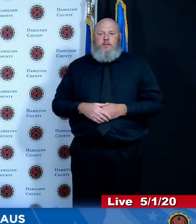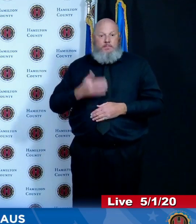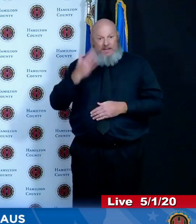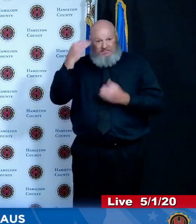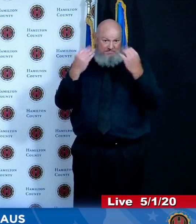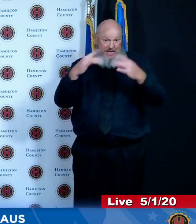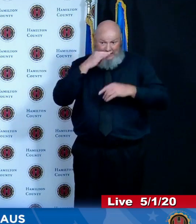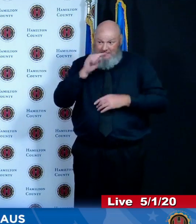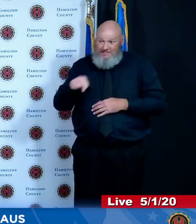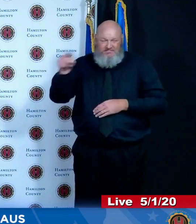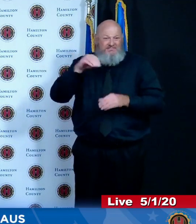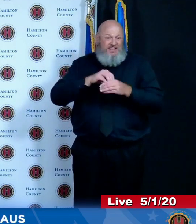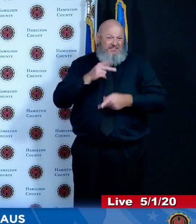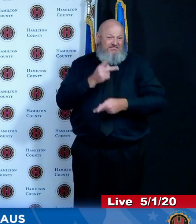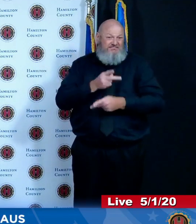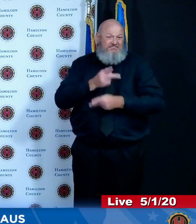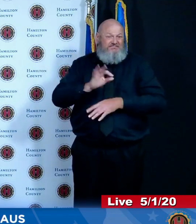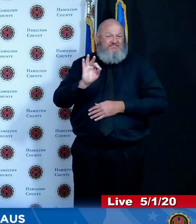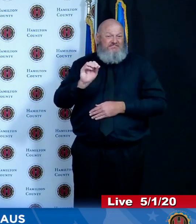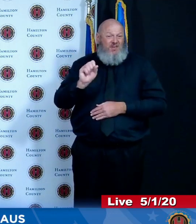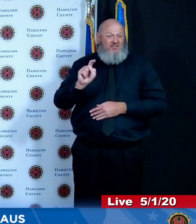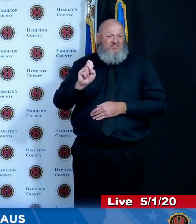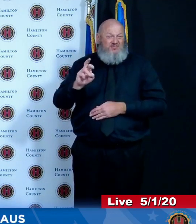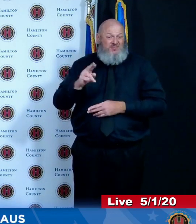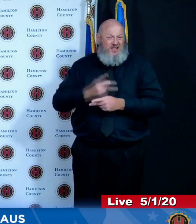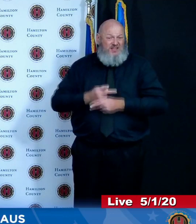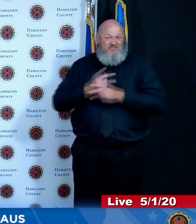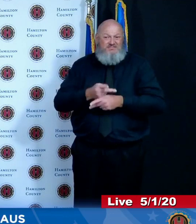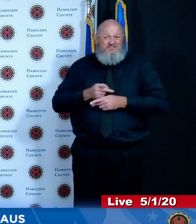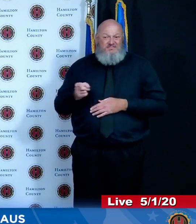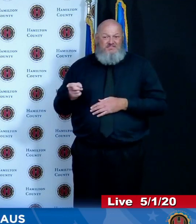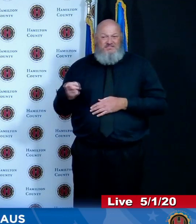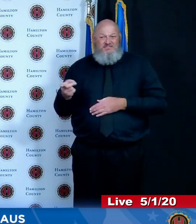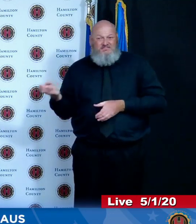kids travel to appointments they traveled to see by their biological